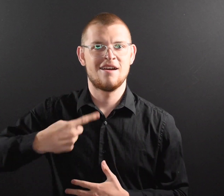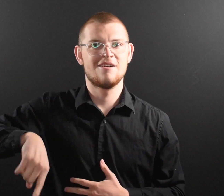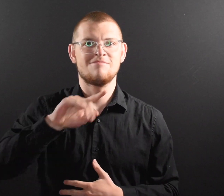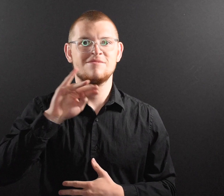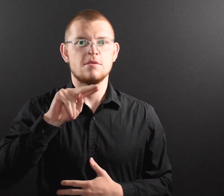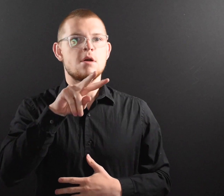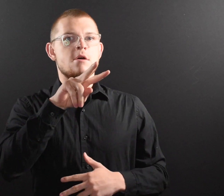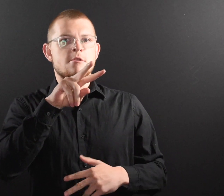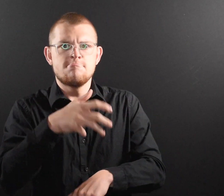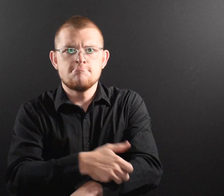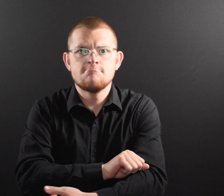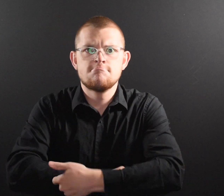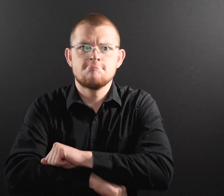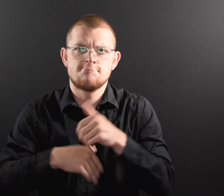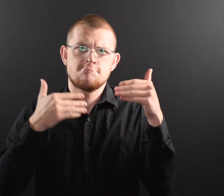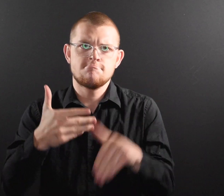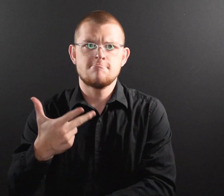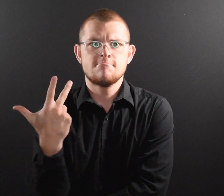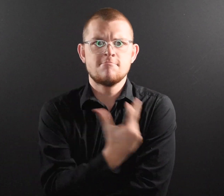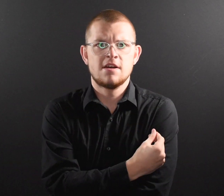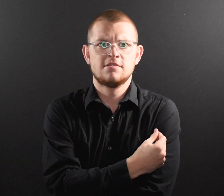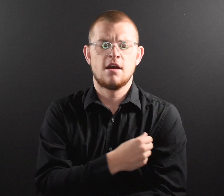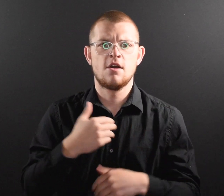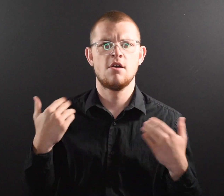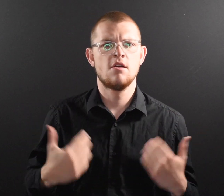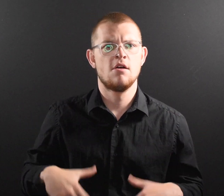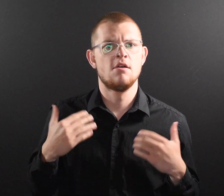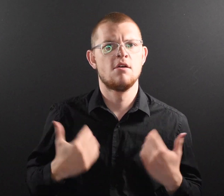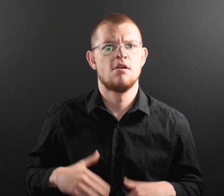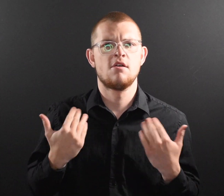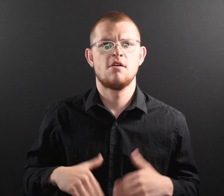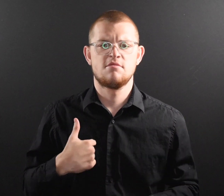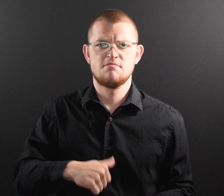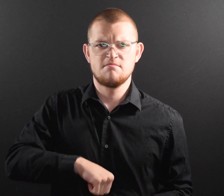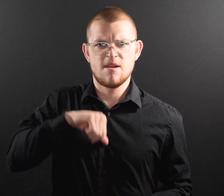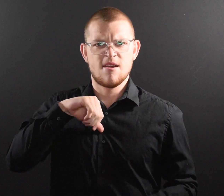Minnesotans can roll up theirs to get a COVID-19 vaccine,” said Metropolitan Council Chair Charlie